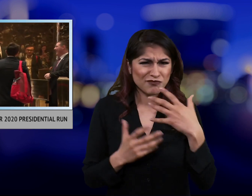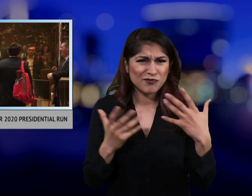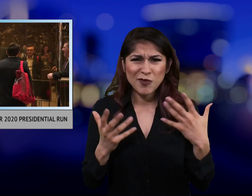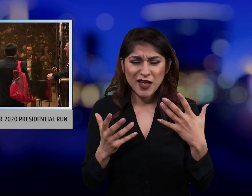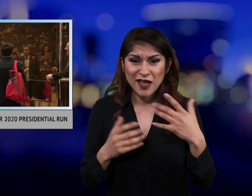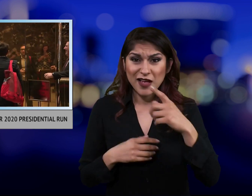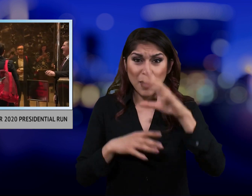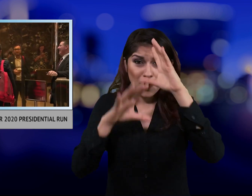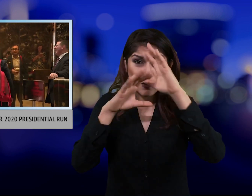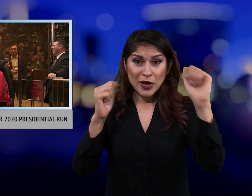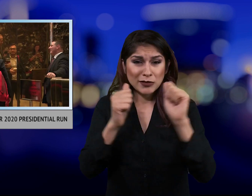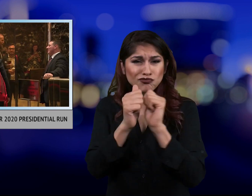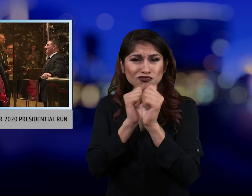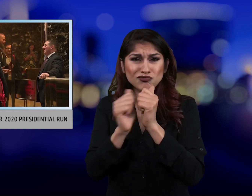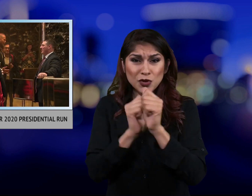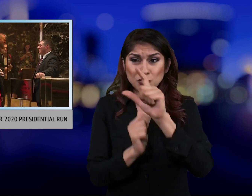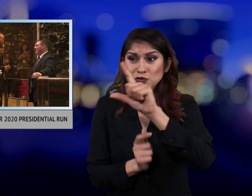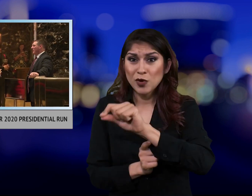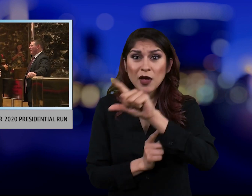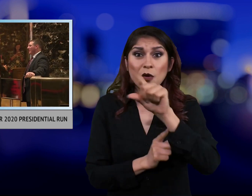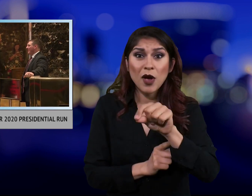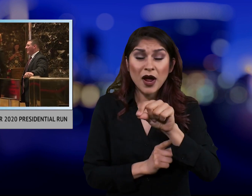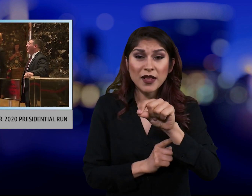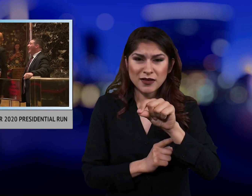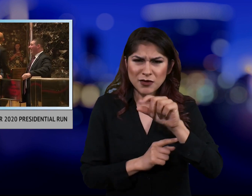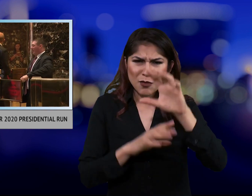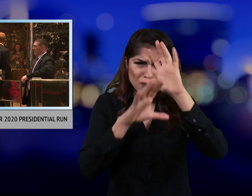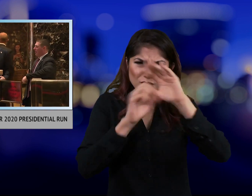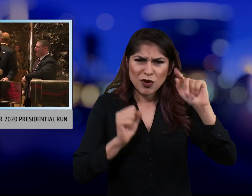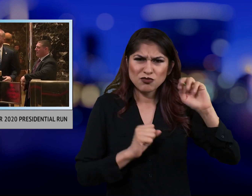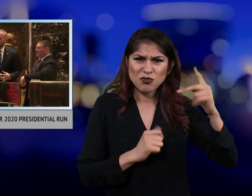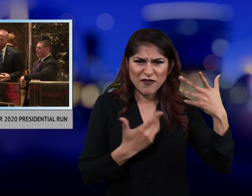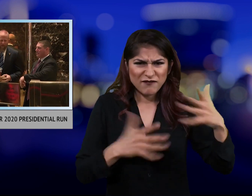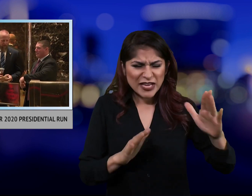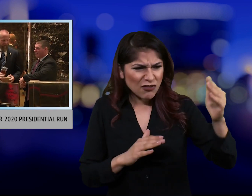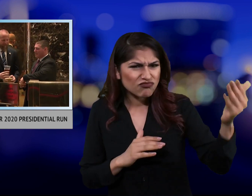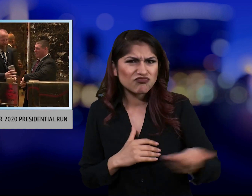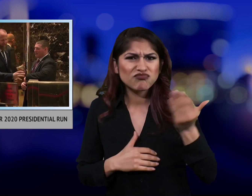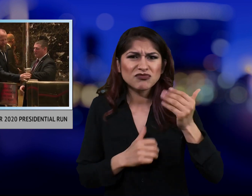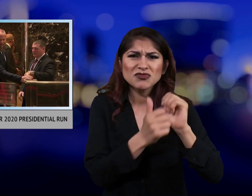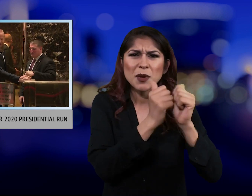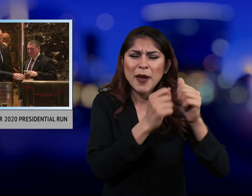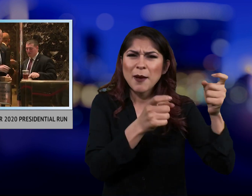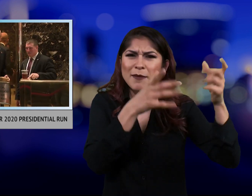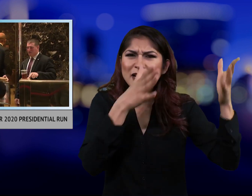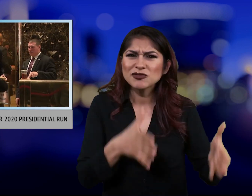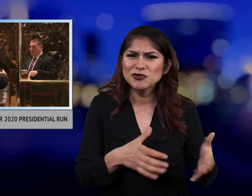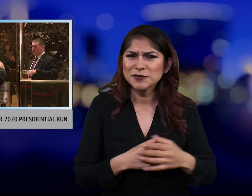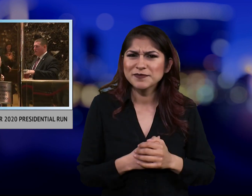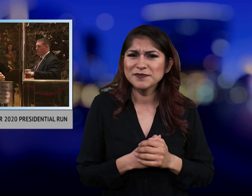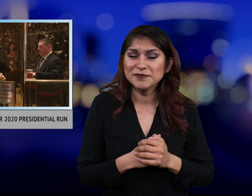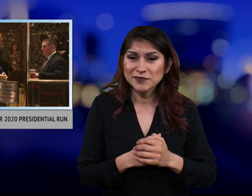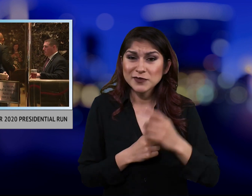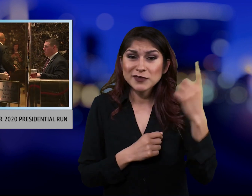unusual for a president to hire a campaign manager so far before the election.